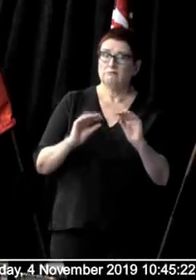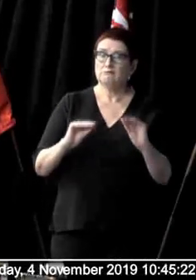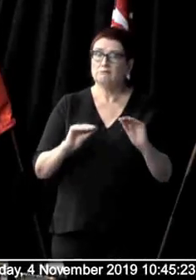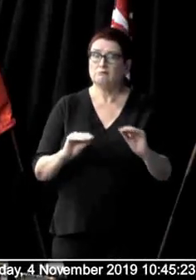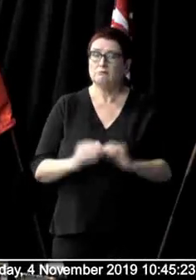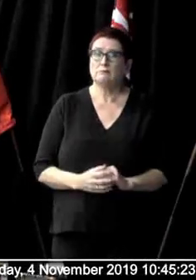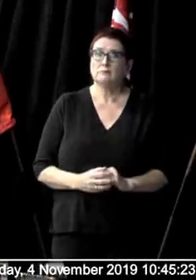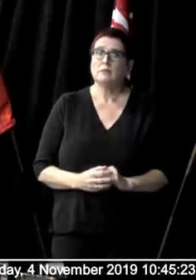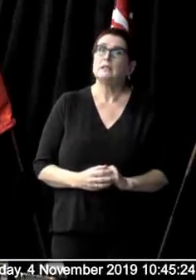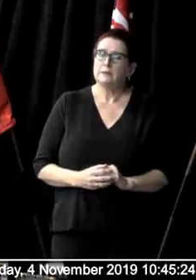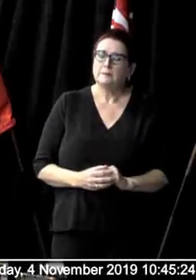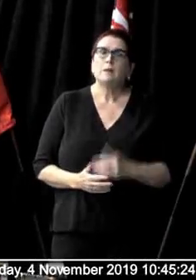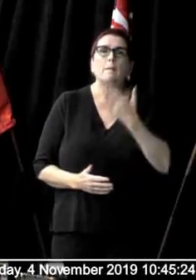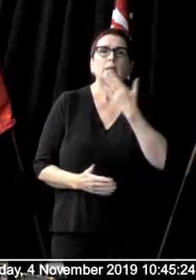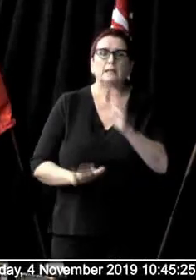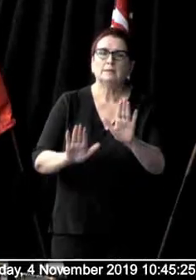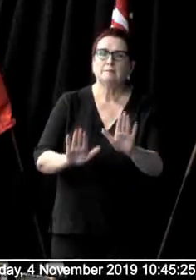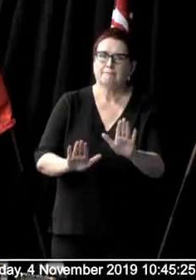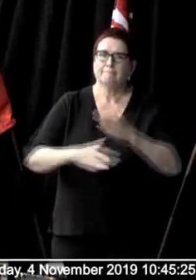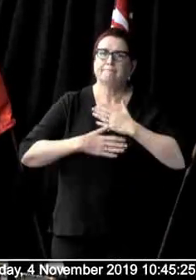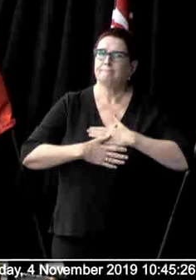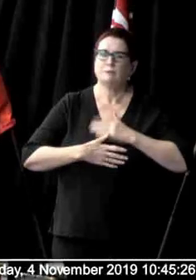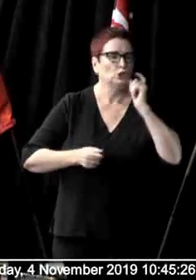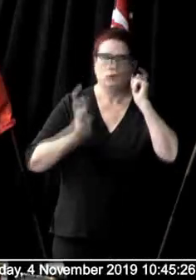may we allay these fears immediately.